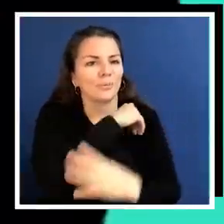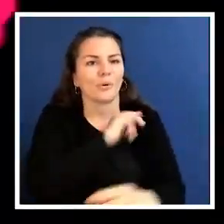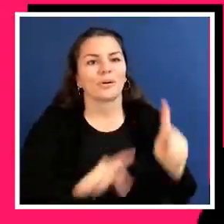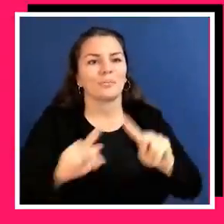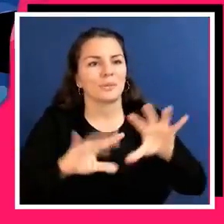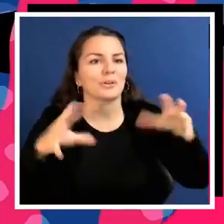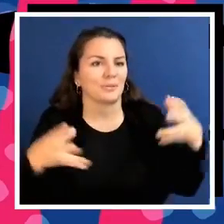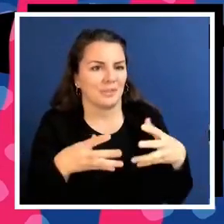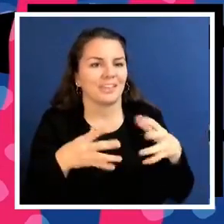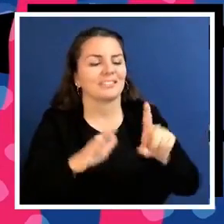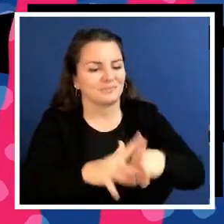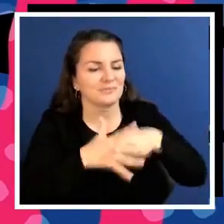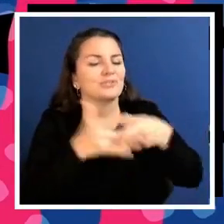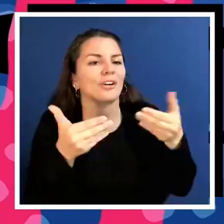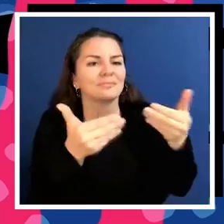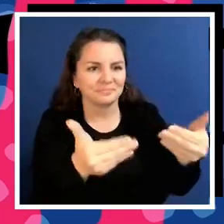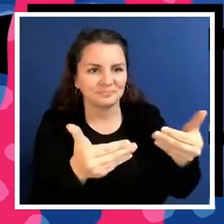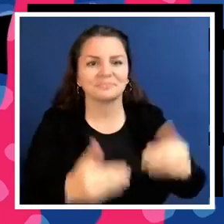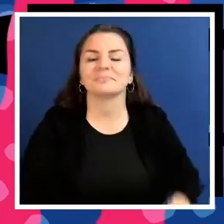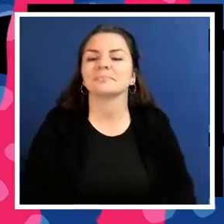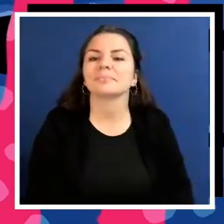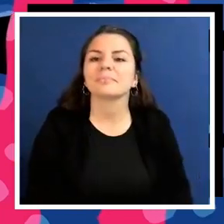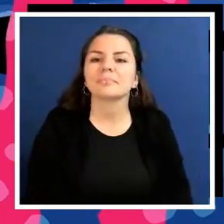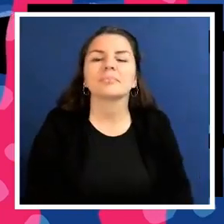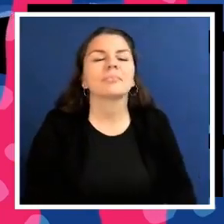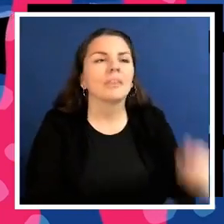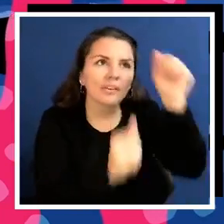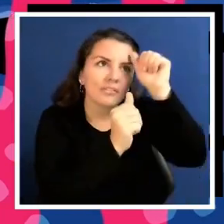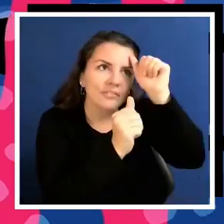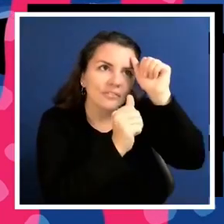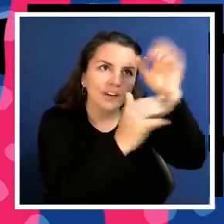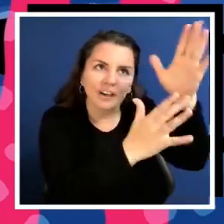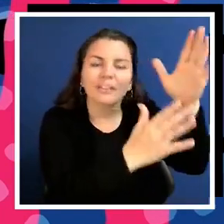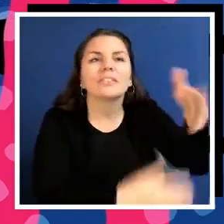AND PLEASED TO INTRODUCE THE